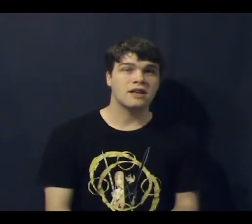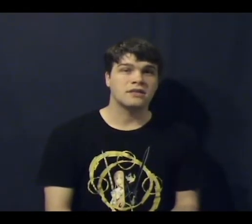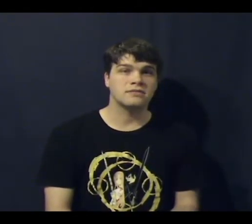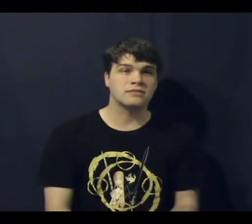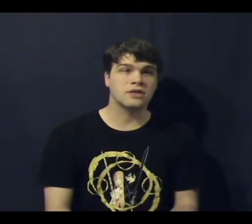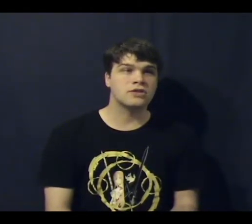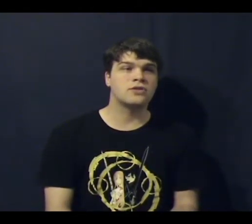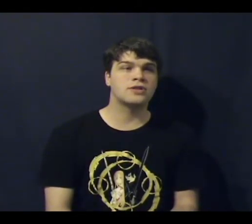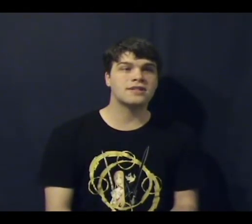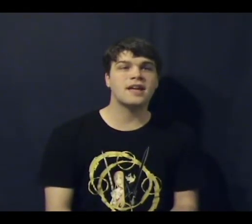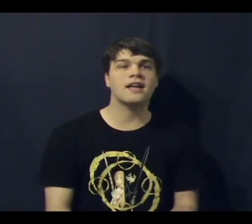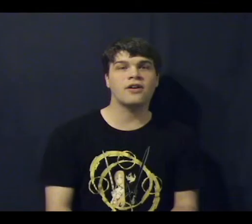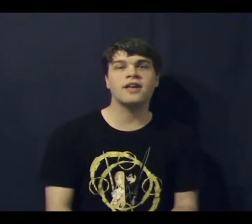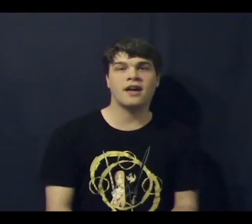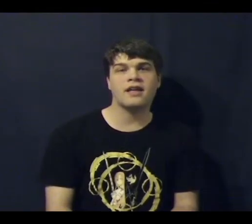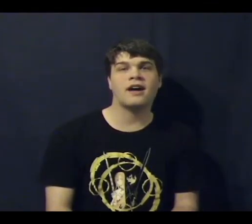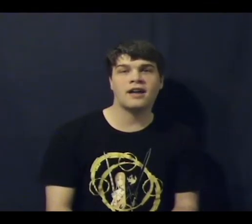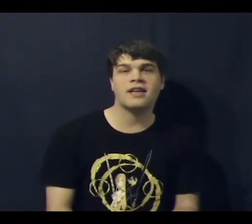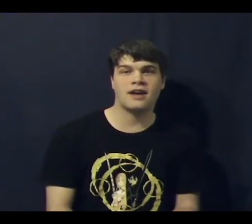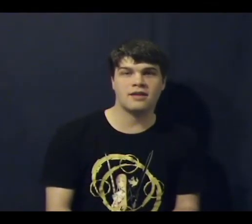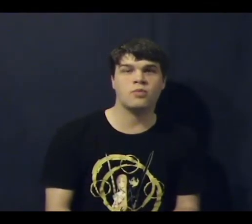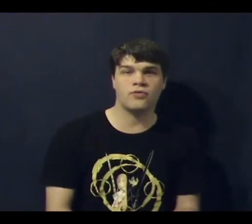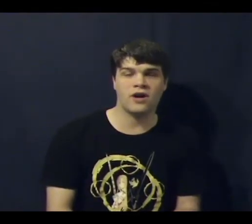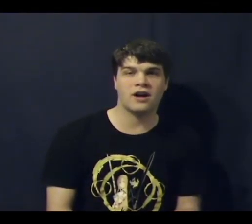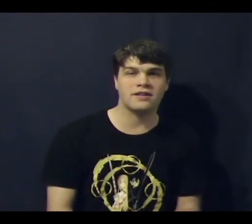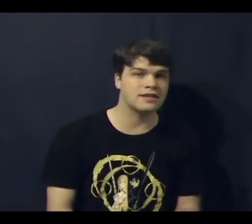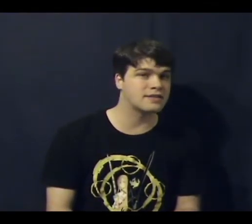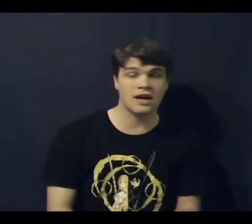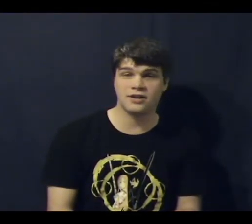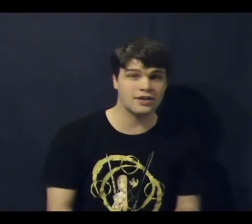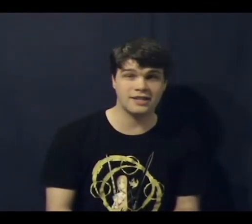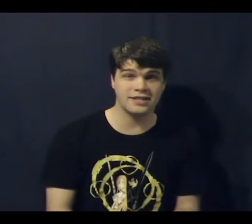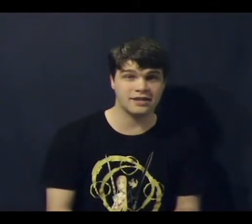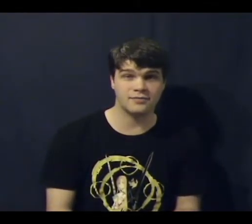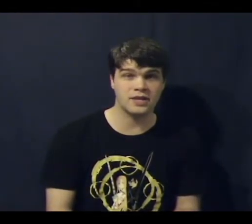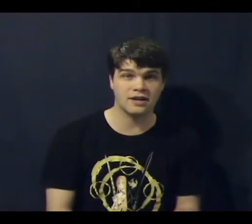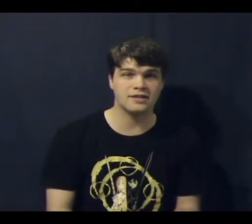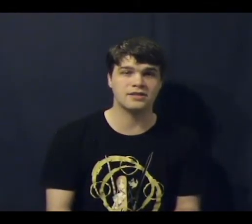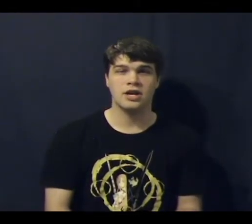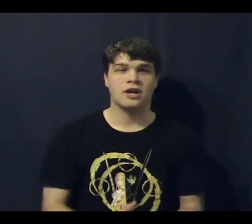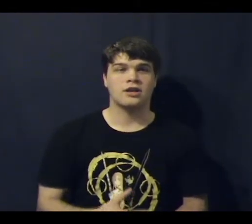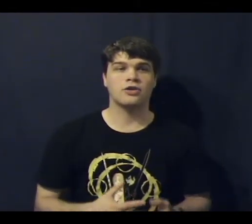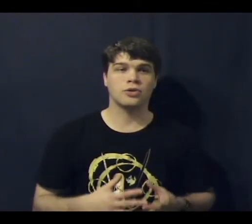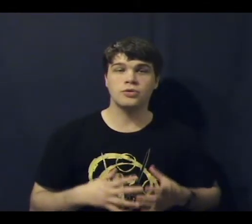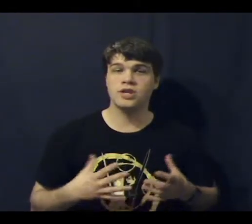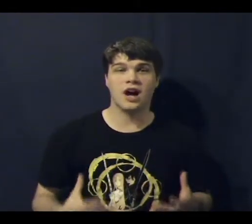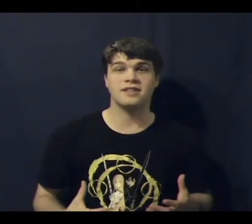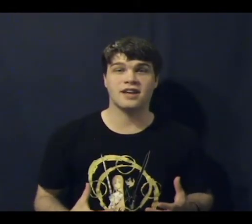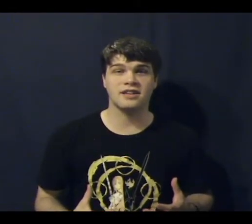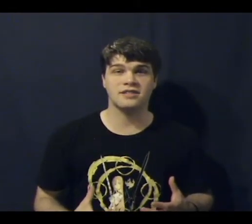to just say, "Oh, yeah, yeah, I get it. Move on..." is not a good idea, because you'll lose context